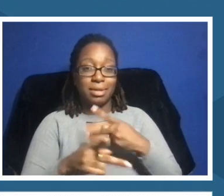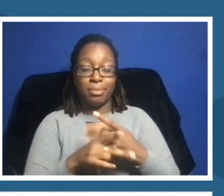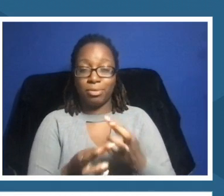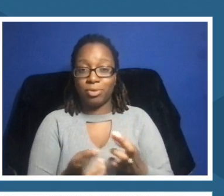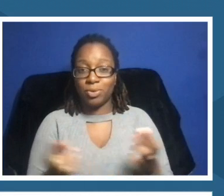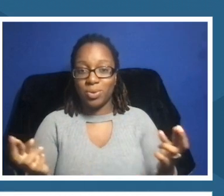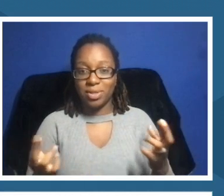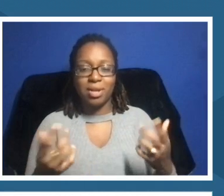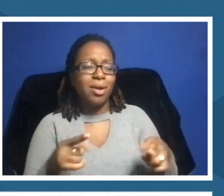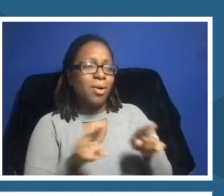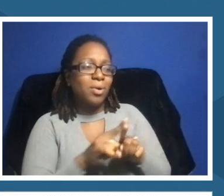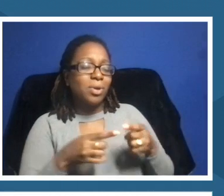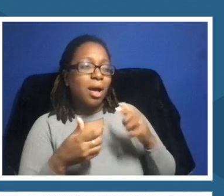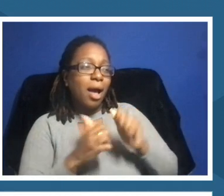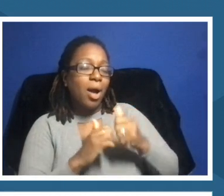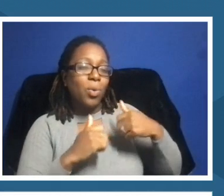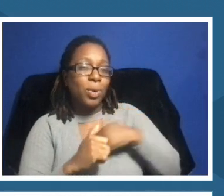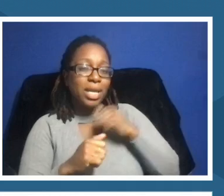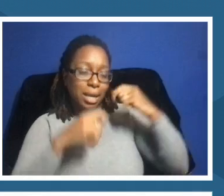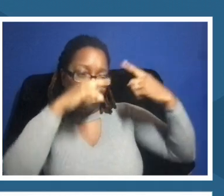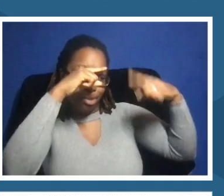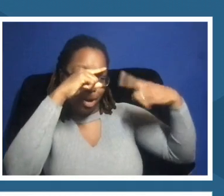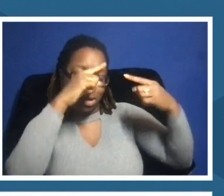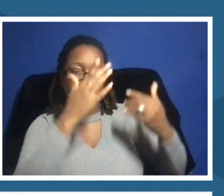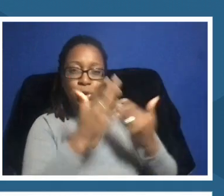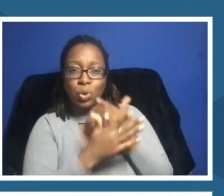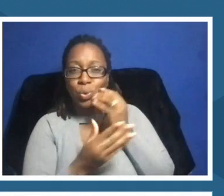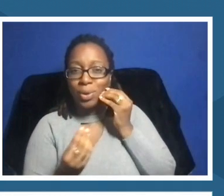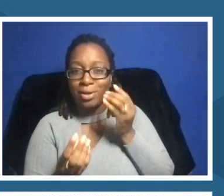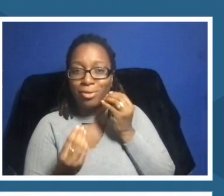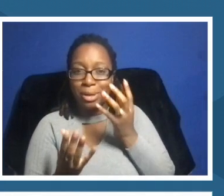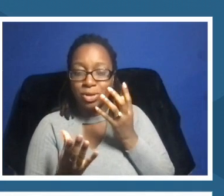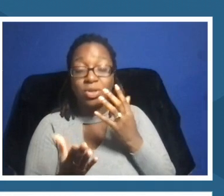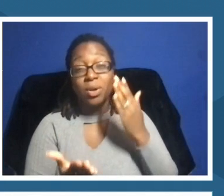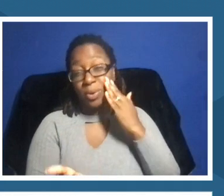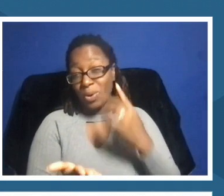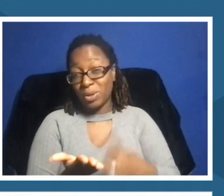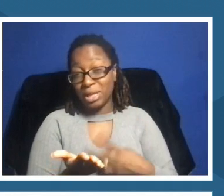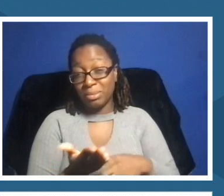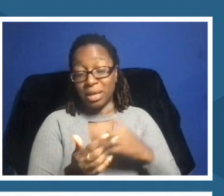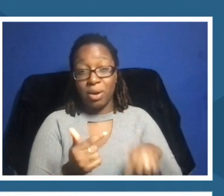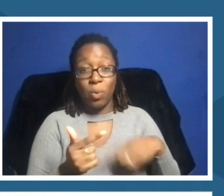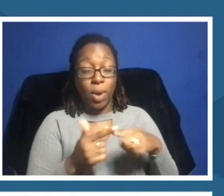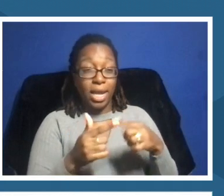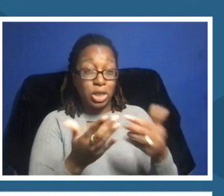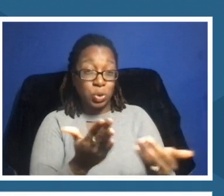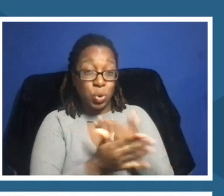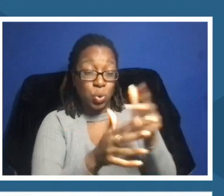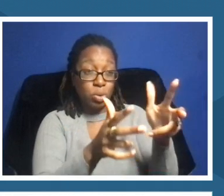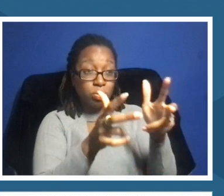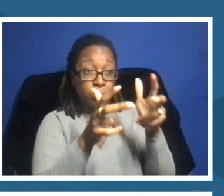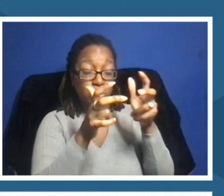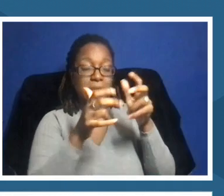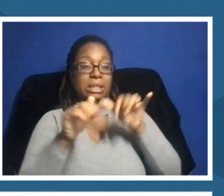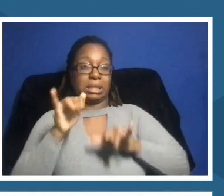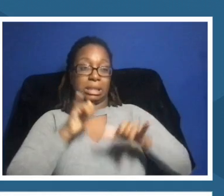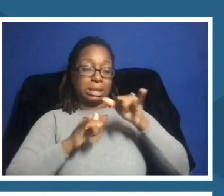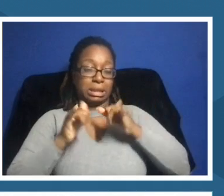information we know that it can be very overwhelming at times to take in new content all the learning labs are